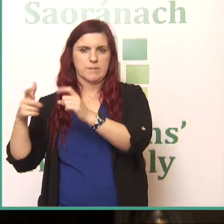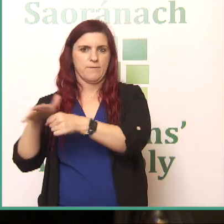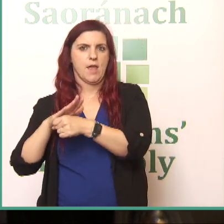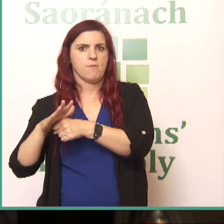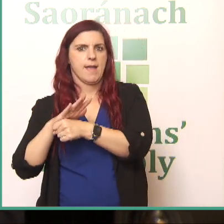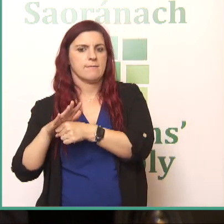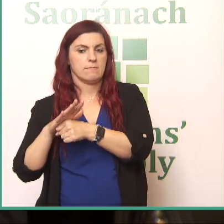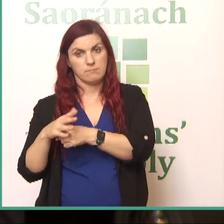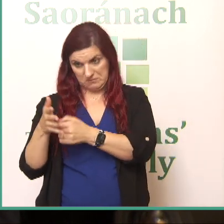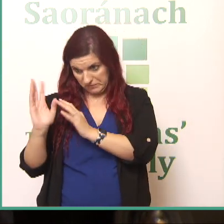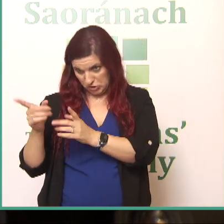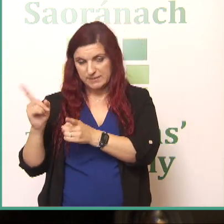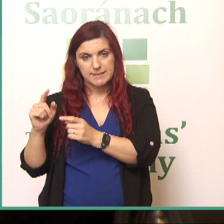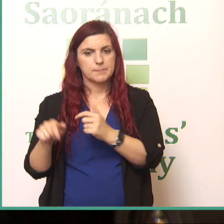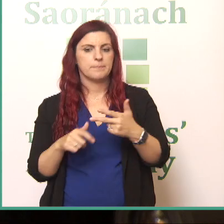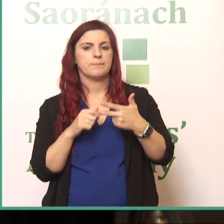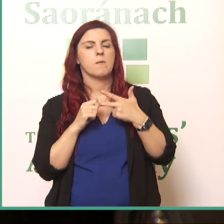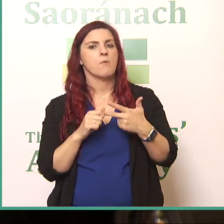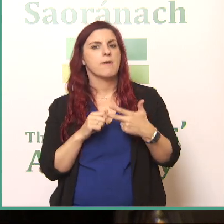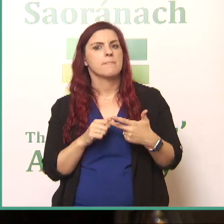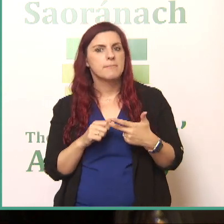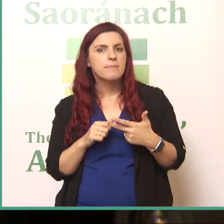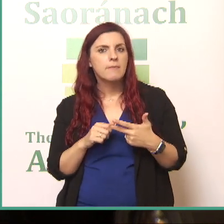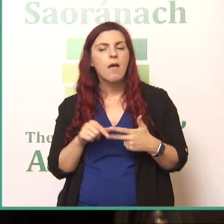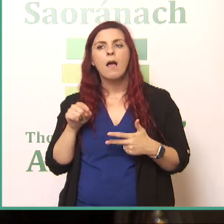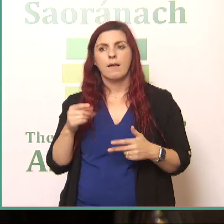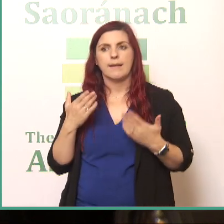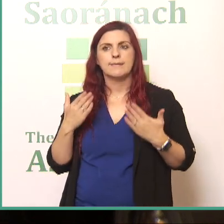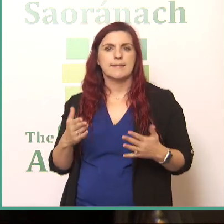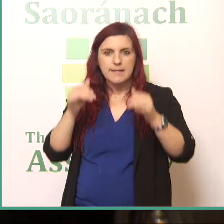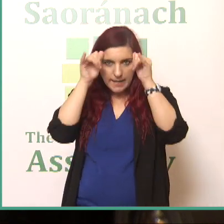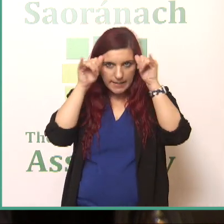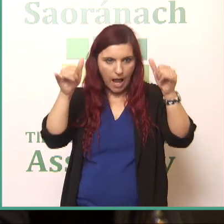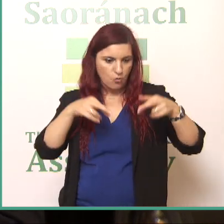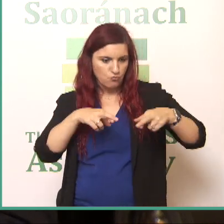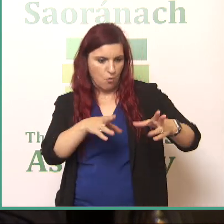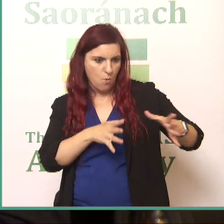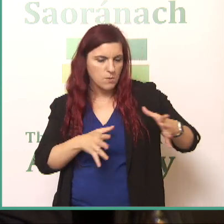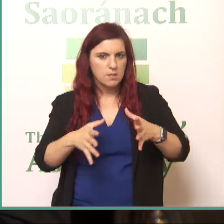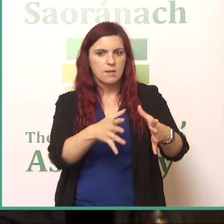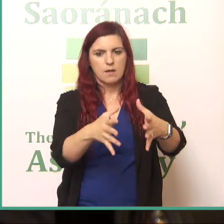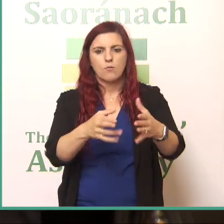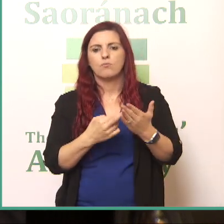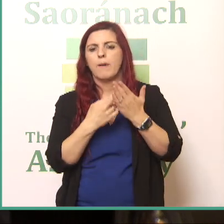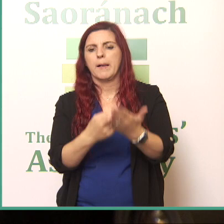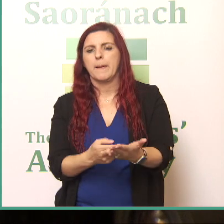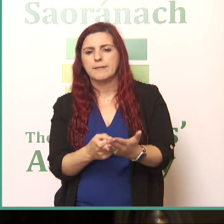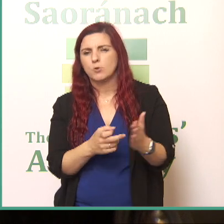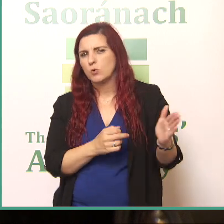which we did number three the existing cow roadway was recommended that it was too close to the river